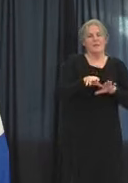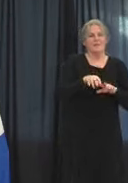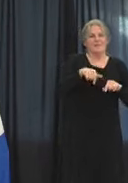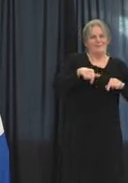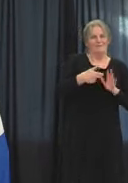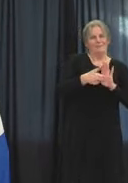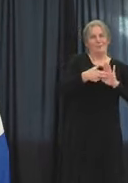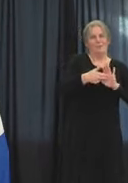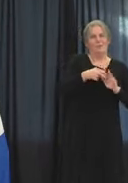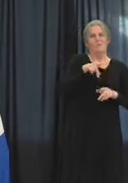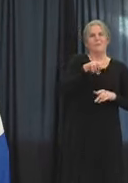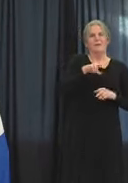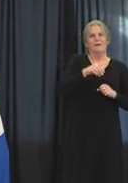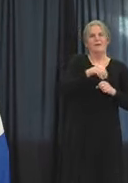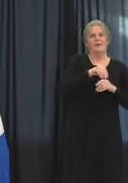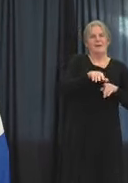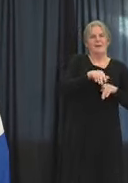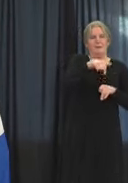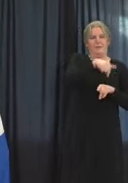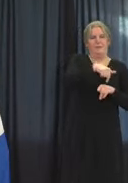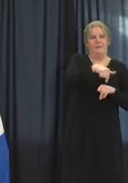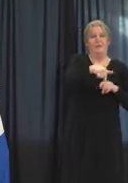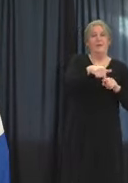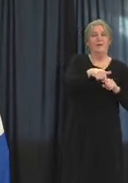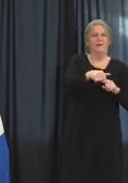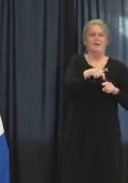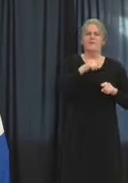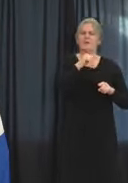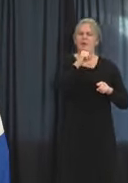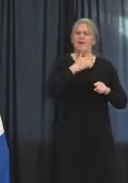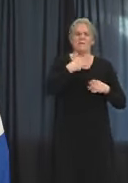preepidemic areas, because